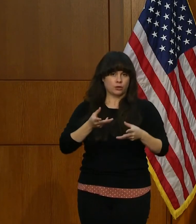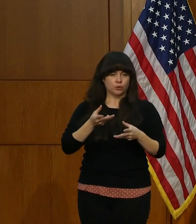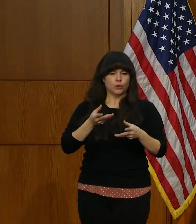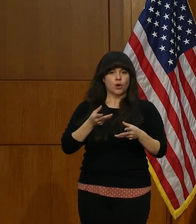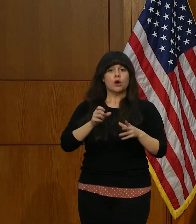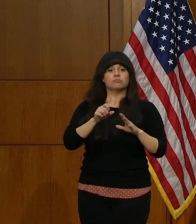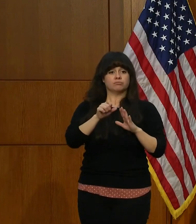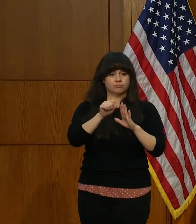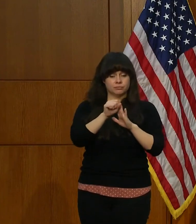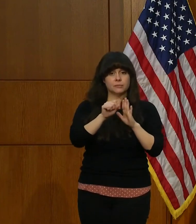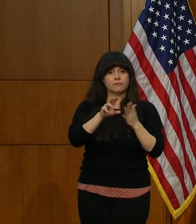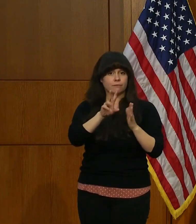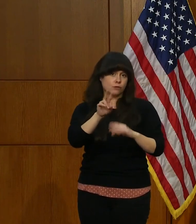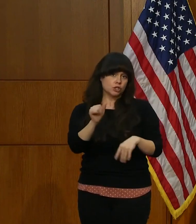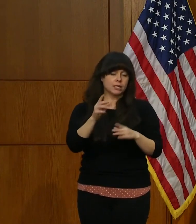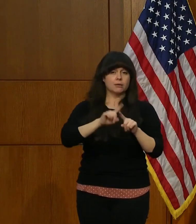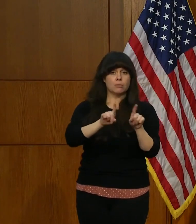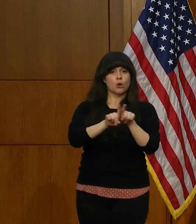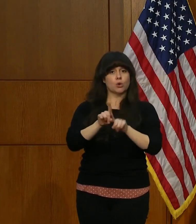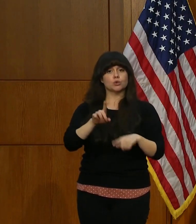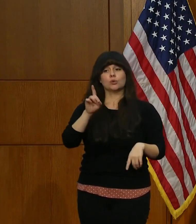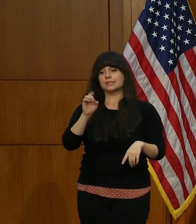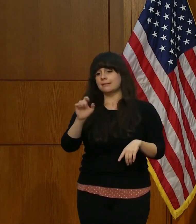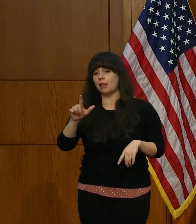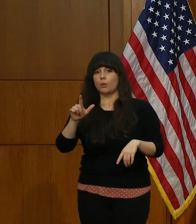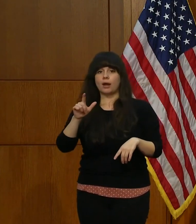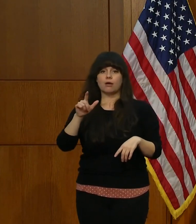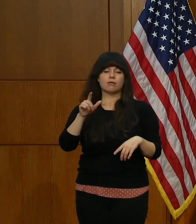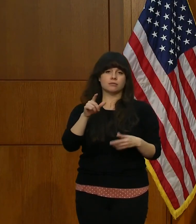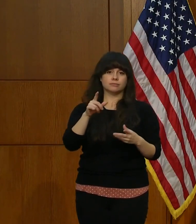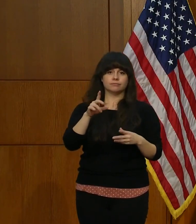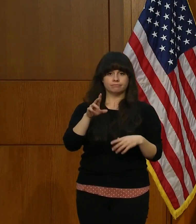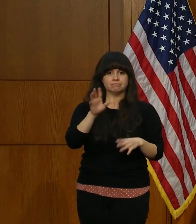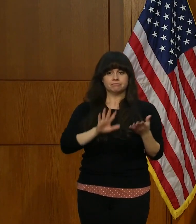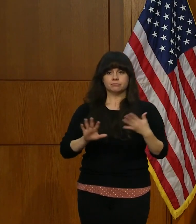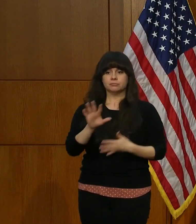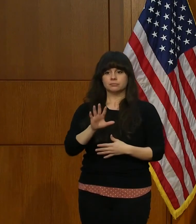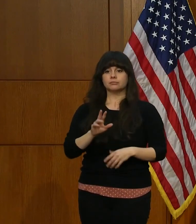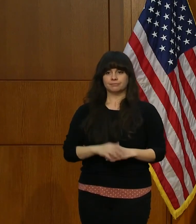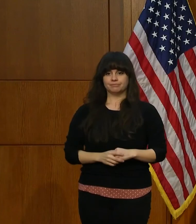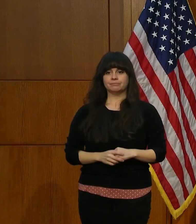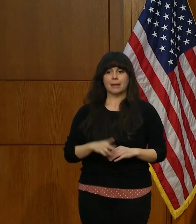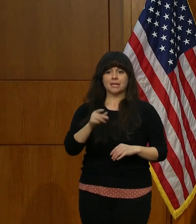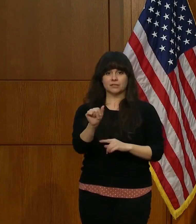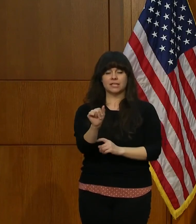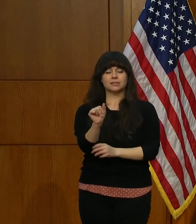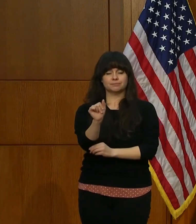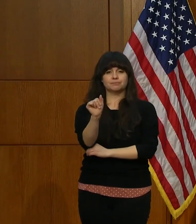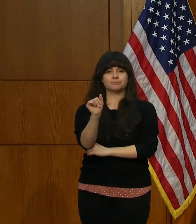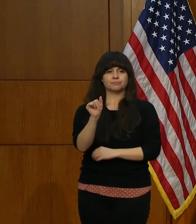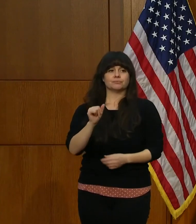DIRECTOR RESPONSIBLE FOR VIRGINIA AND STATES FROM DELAWARE TO PENNSYLVANIA. AND